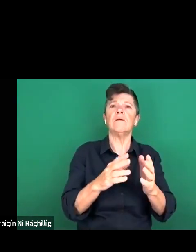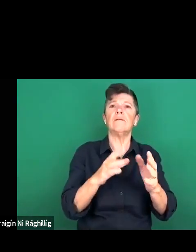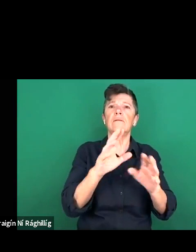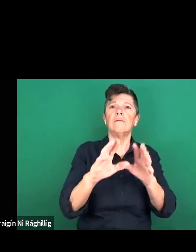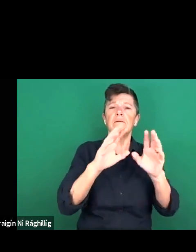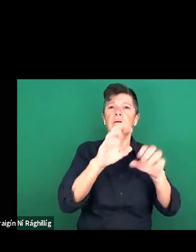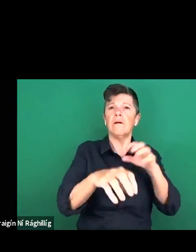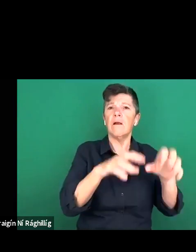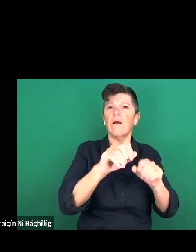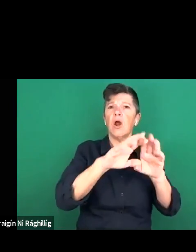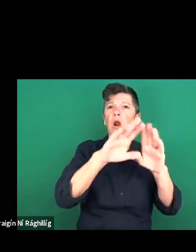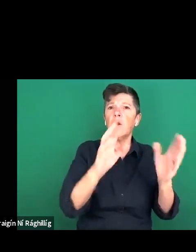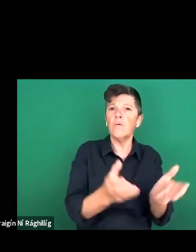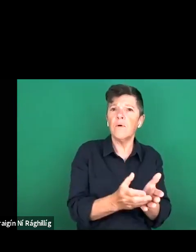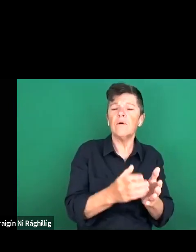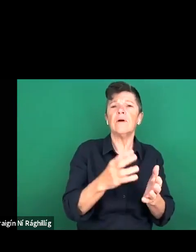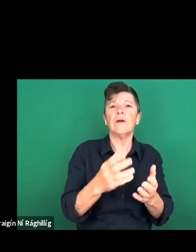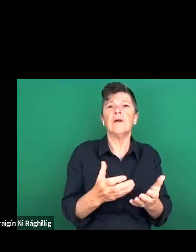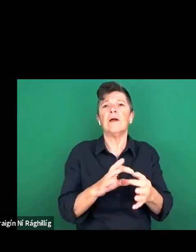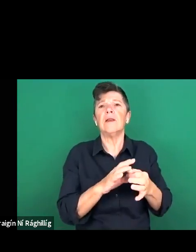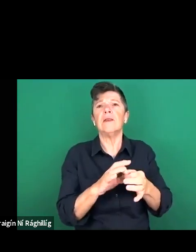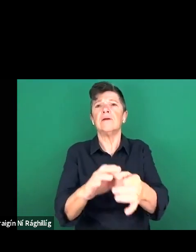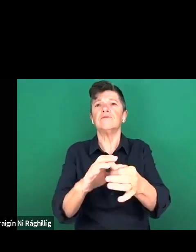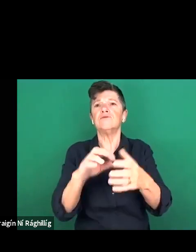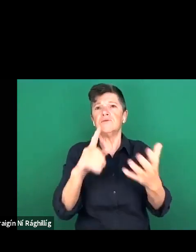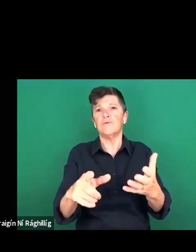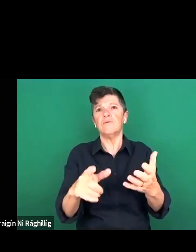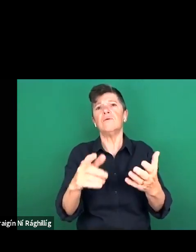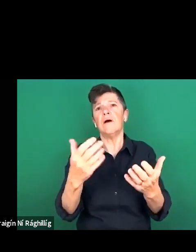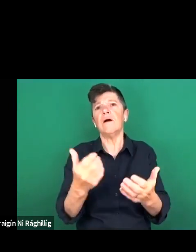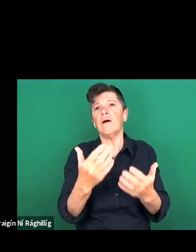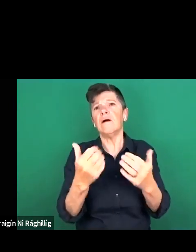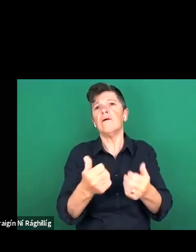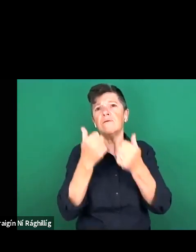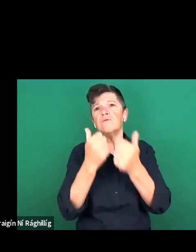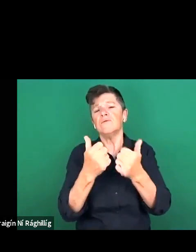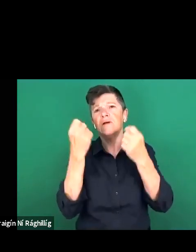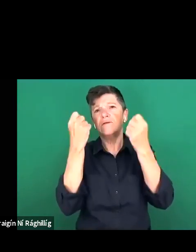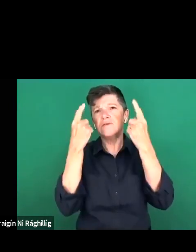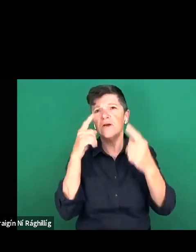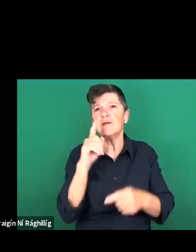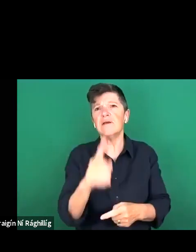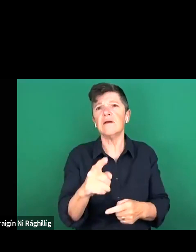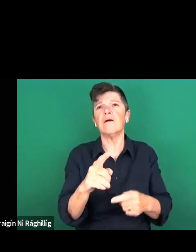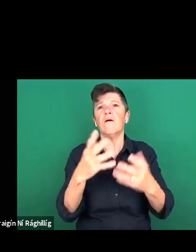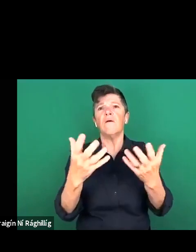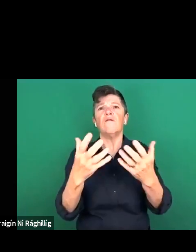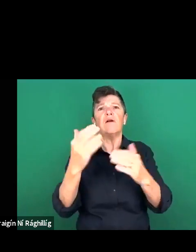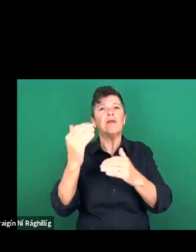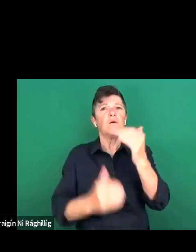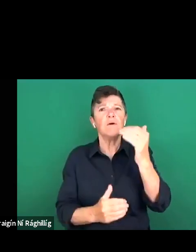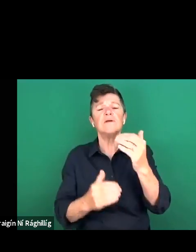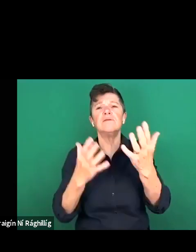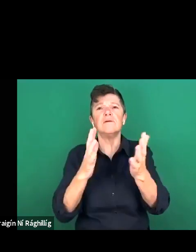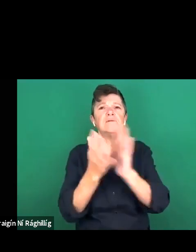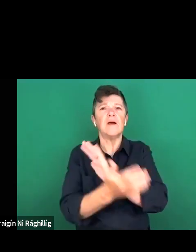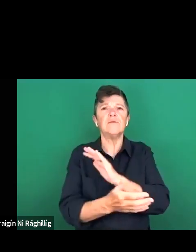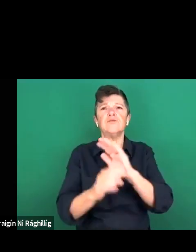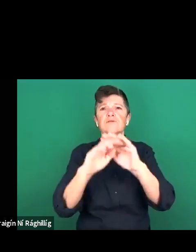possibilities of new and different actions. Recognition of the sig significance of modern empire